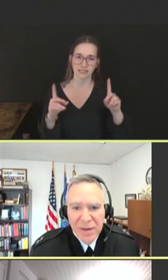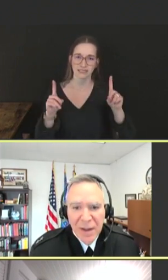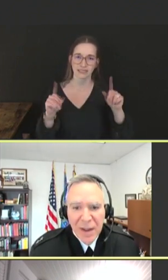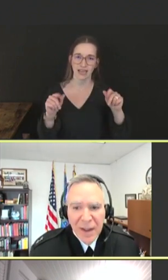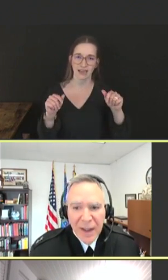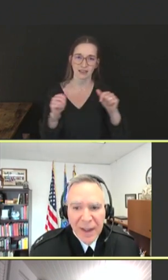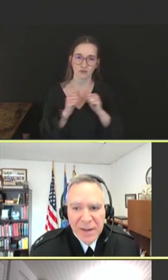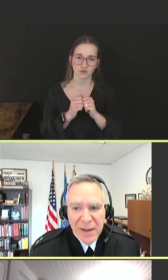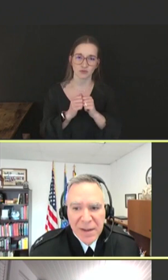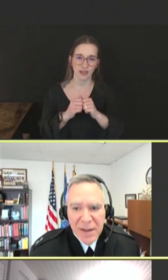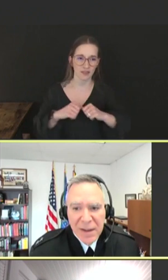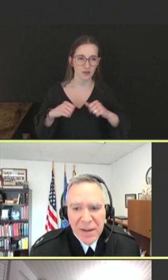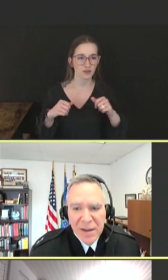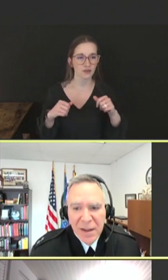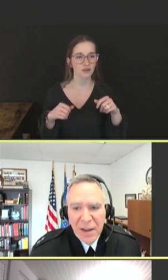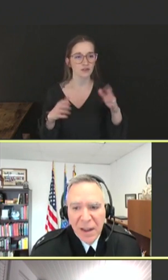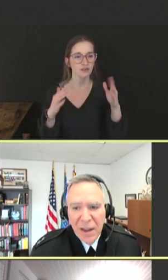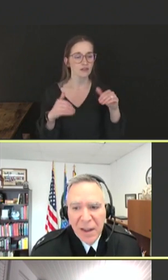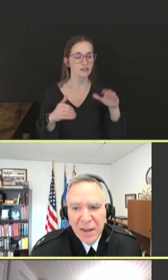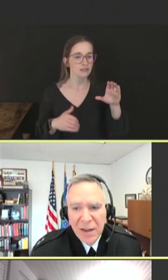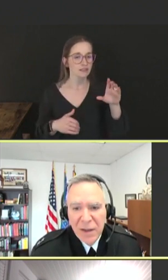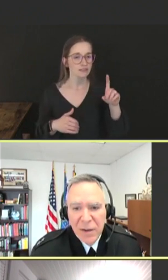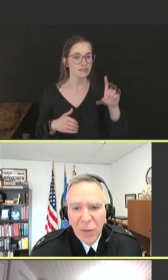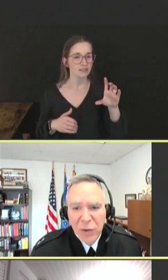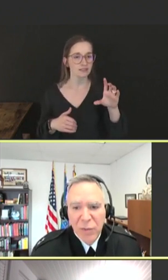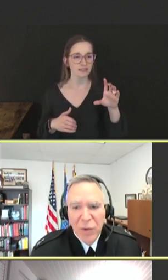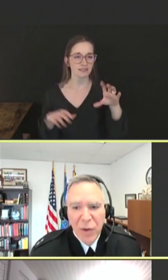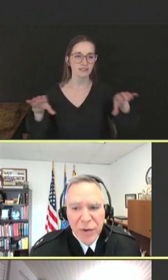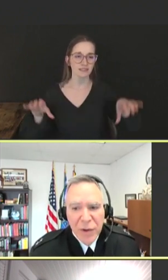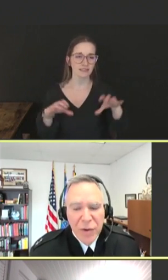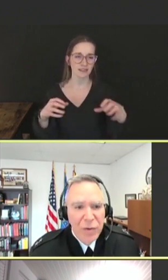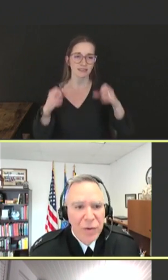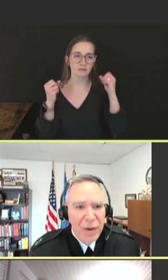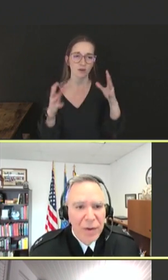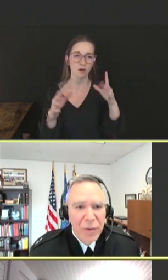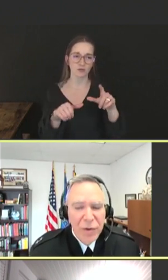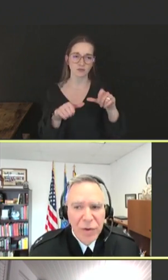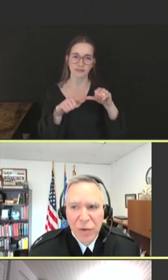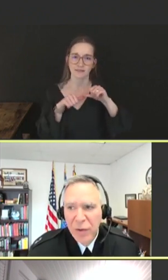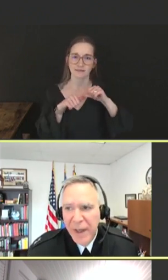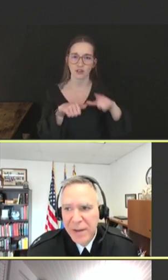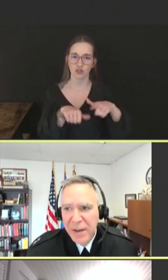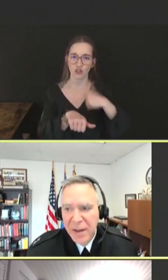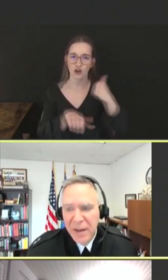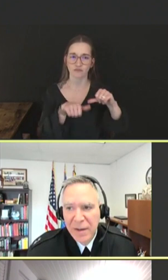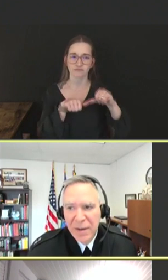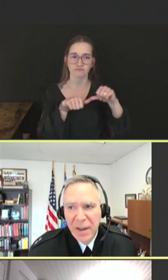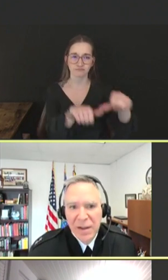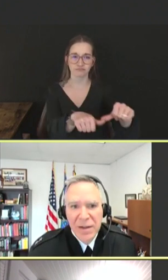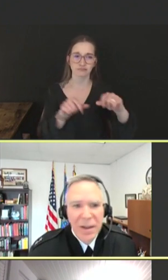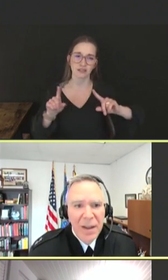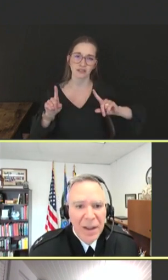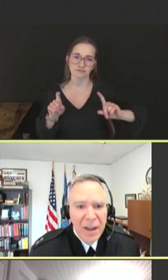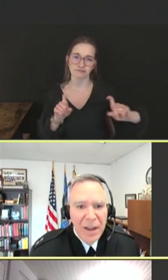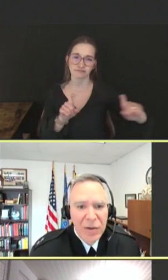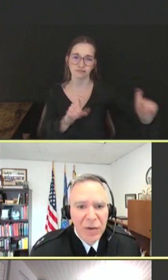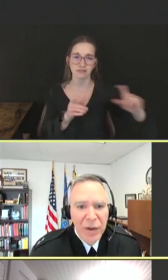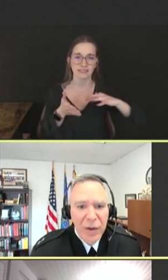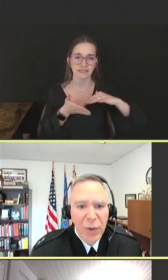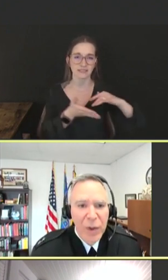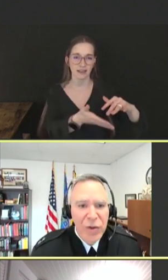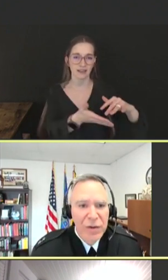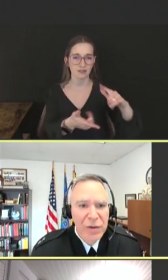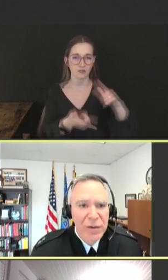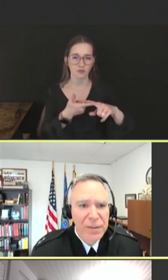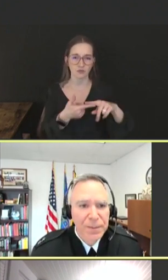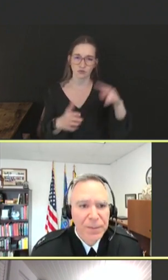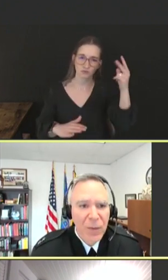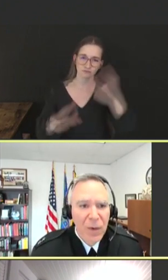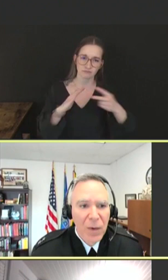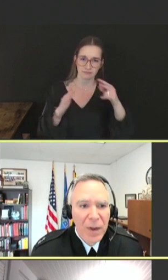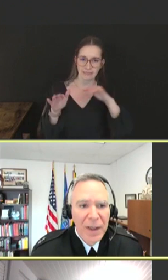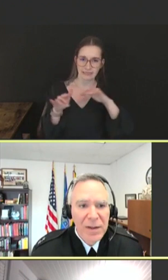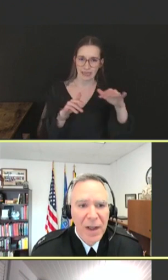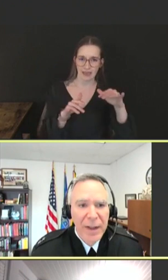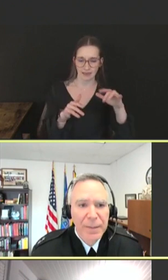and CDC is conducting multiple longitudinal assay studies to look at the questions. Next slide.